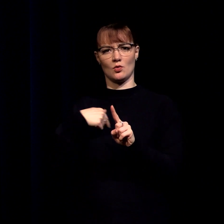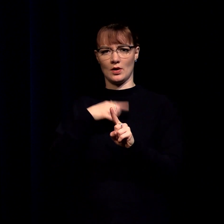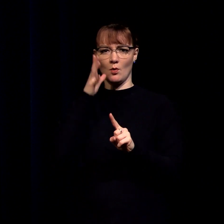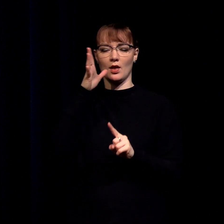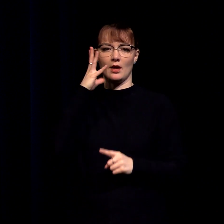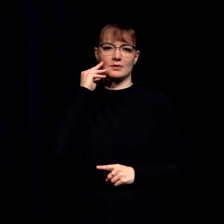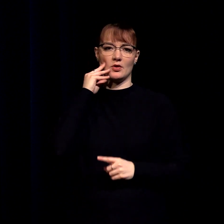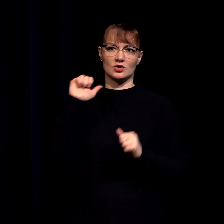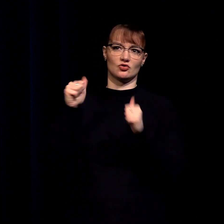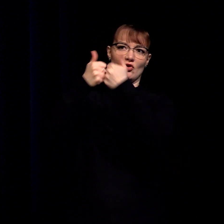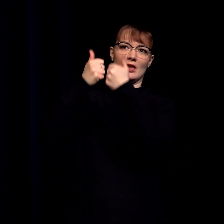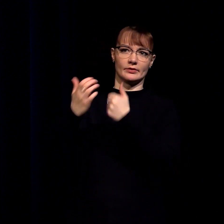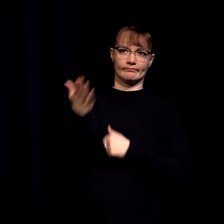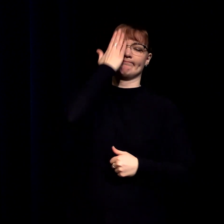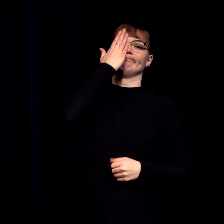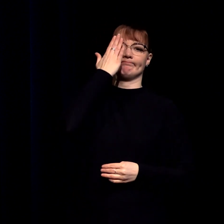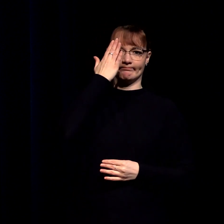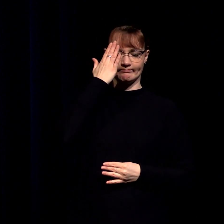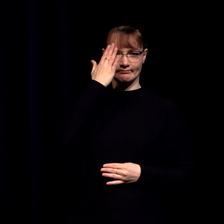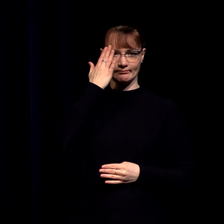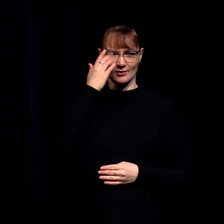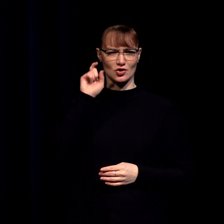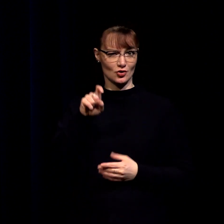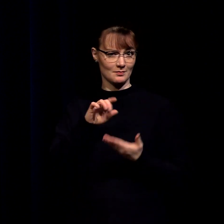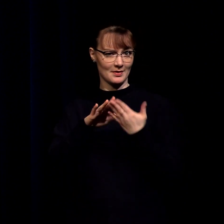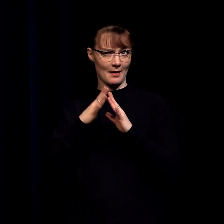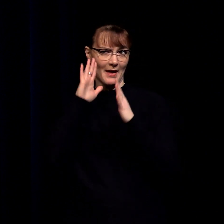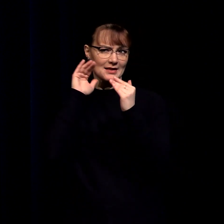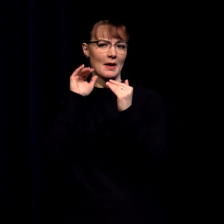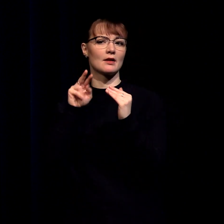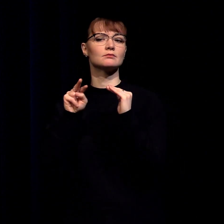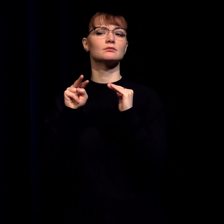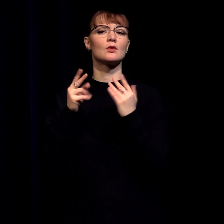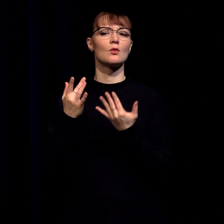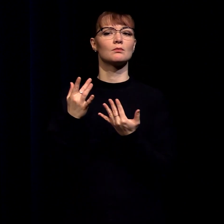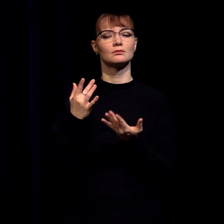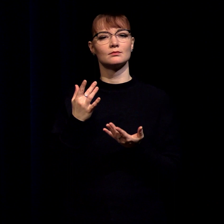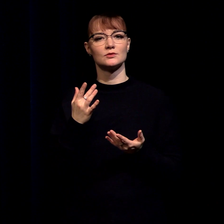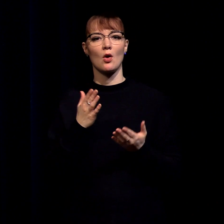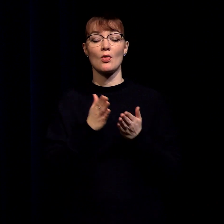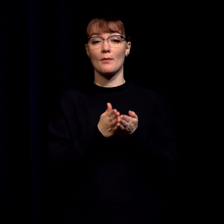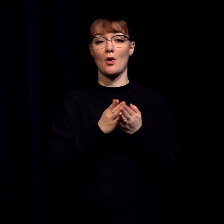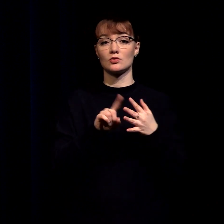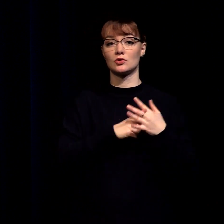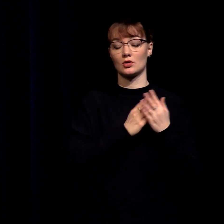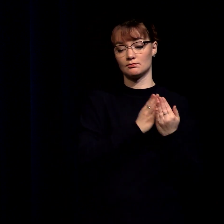and we should actually expect them. The first thing I see here is the boat is headed on a strategic mission. And the enemy